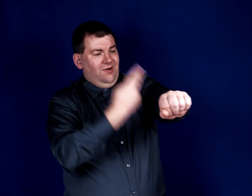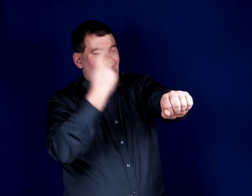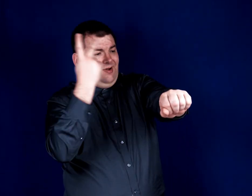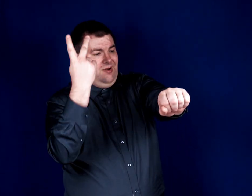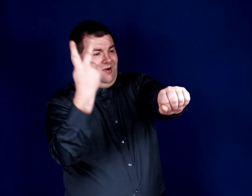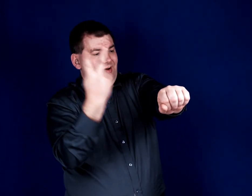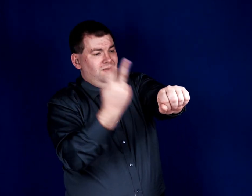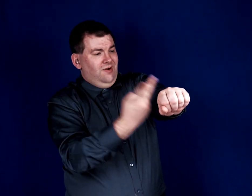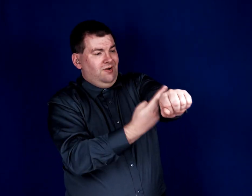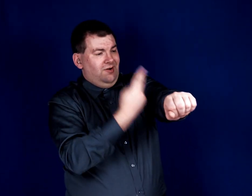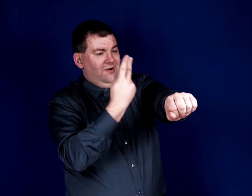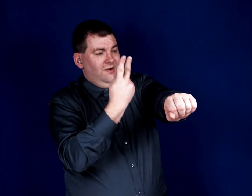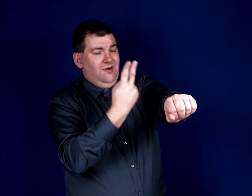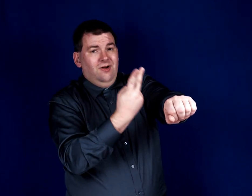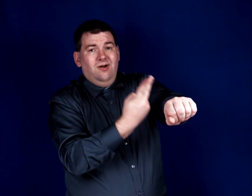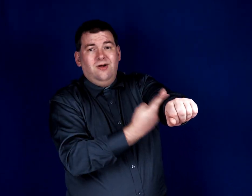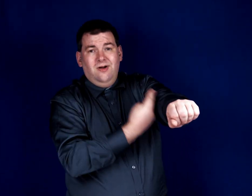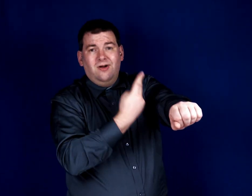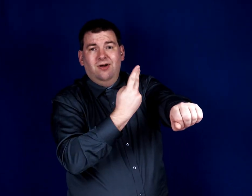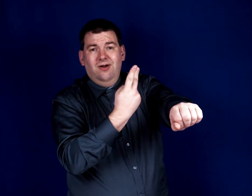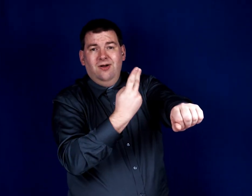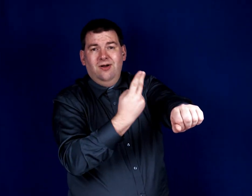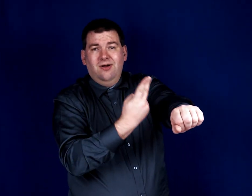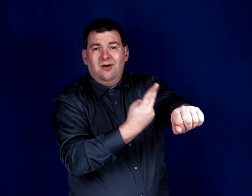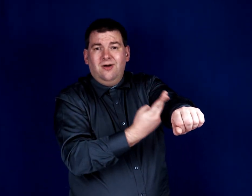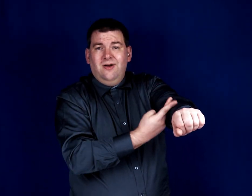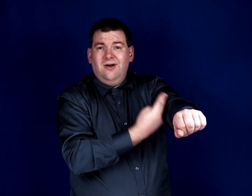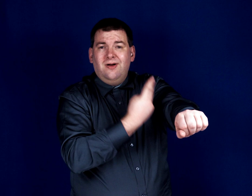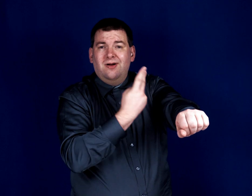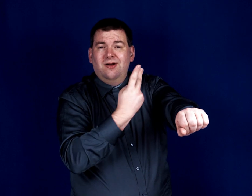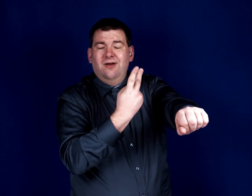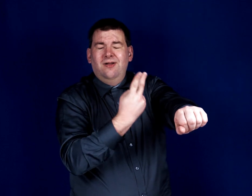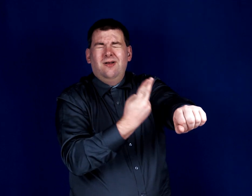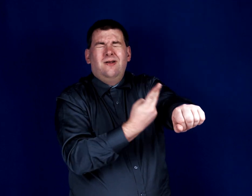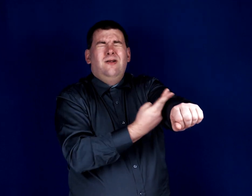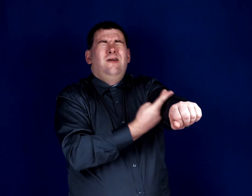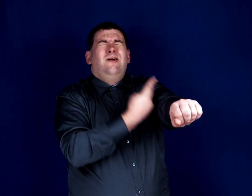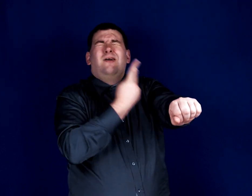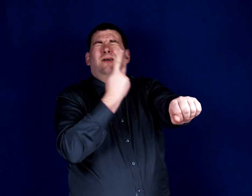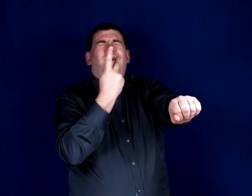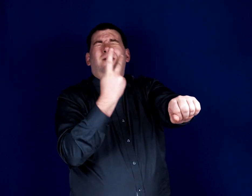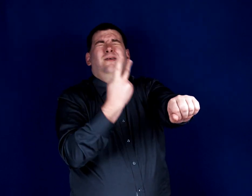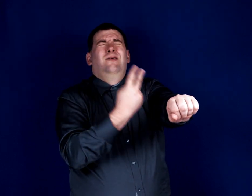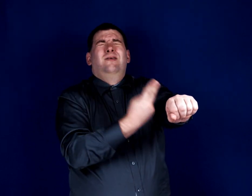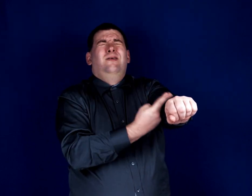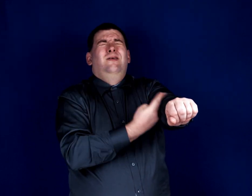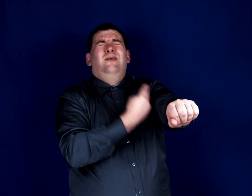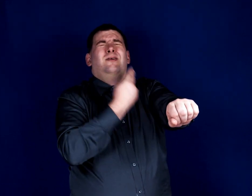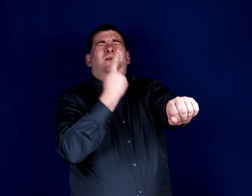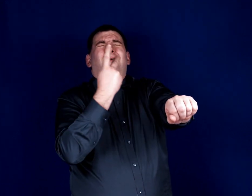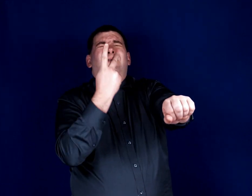the Lamb.